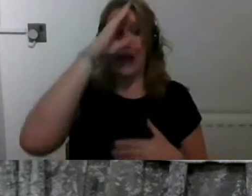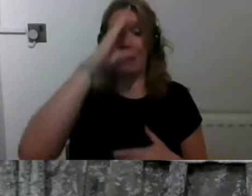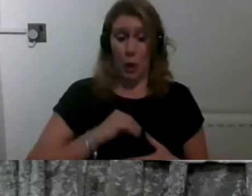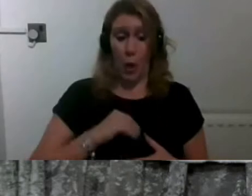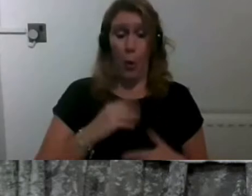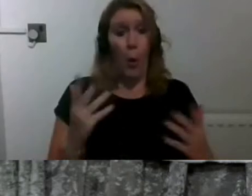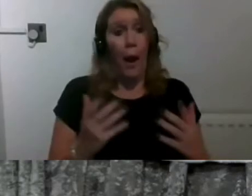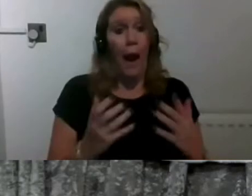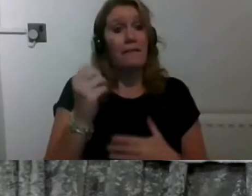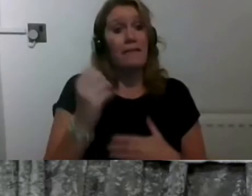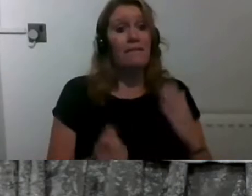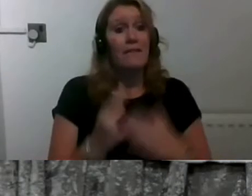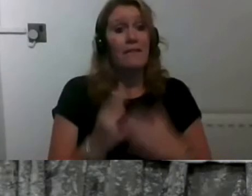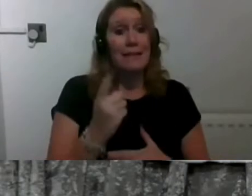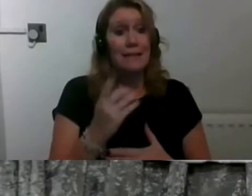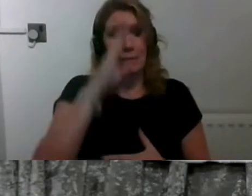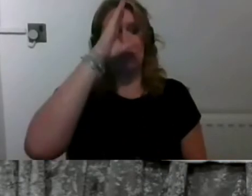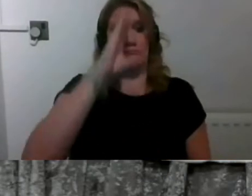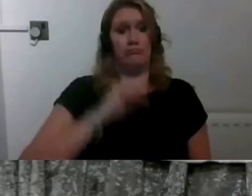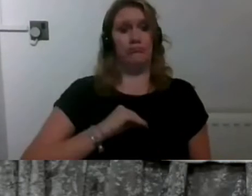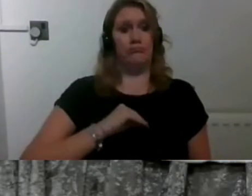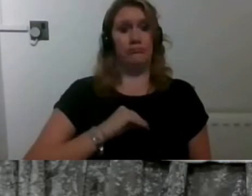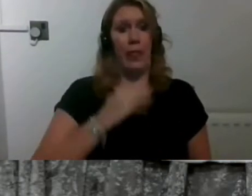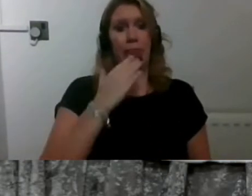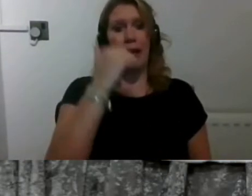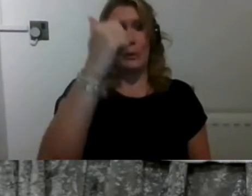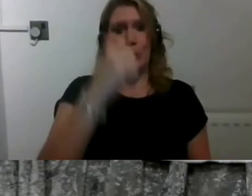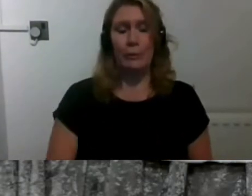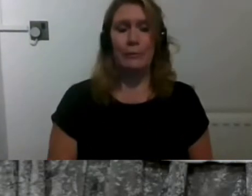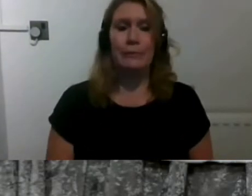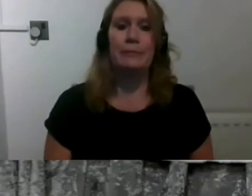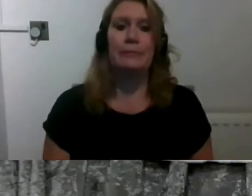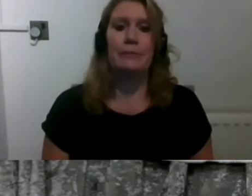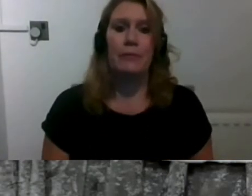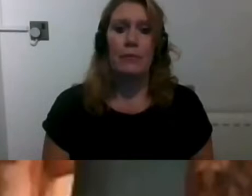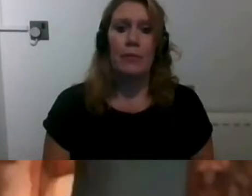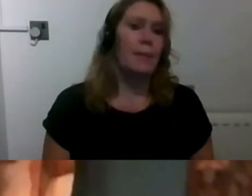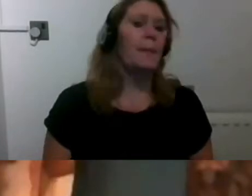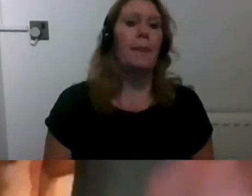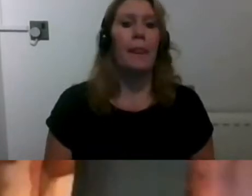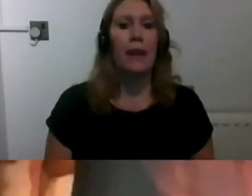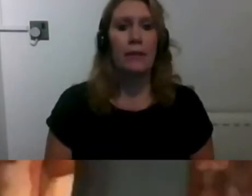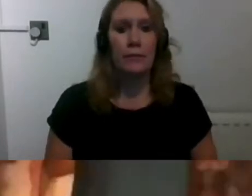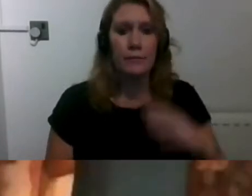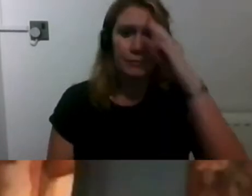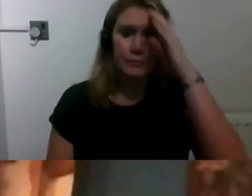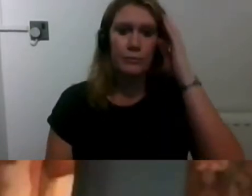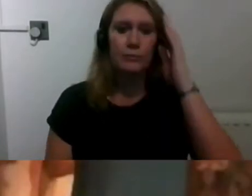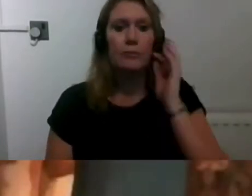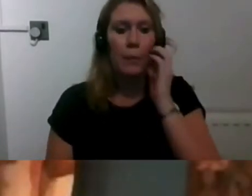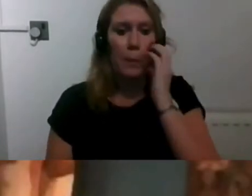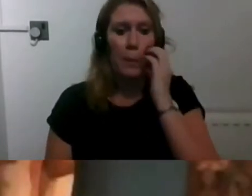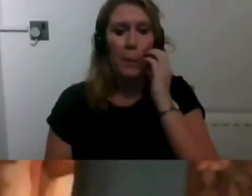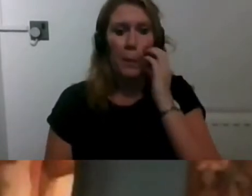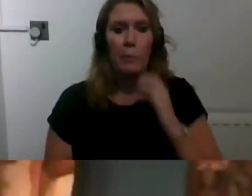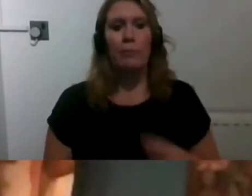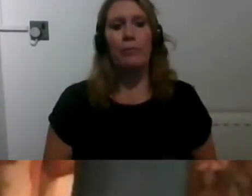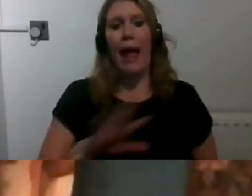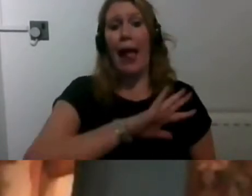Hello, lovely to be here with